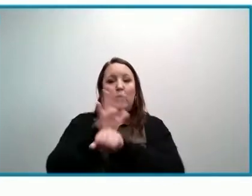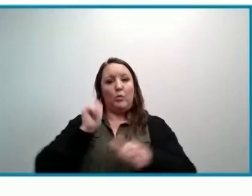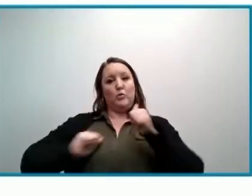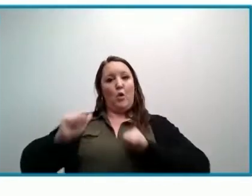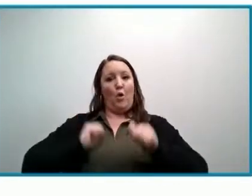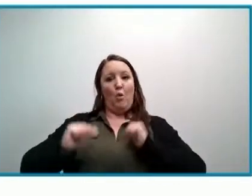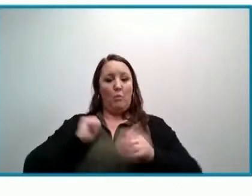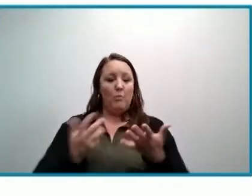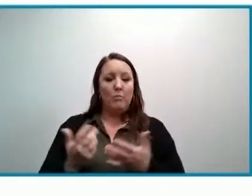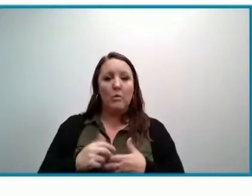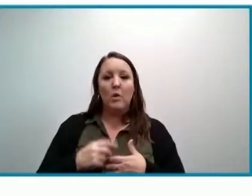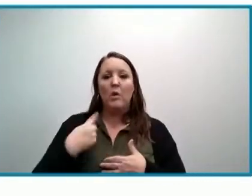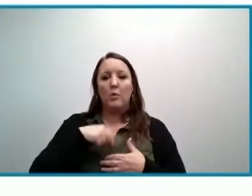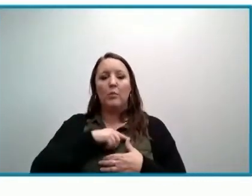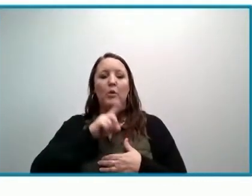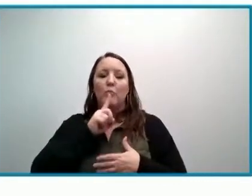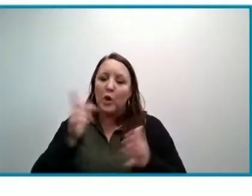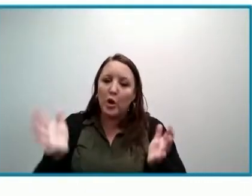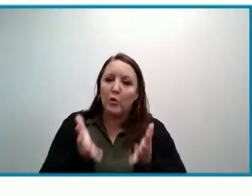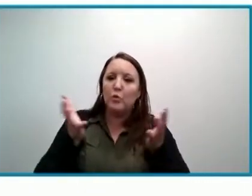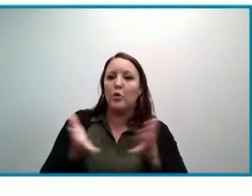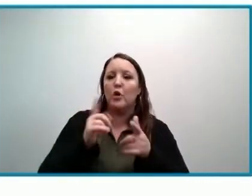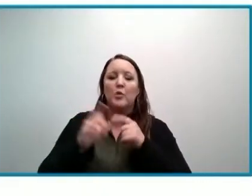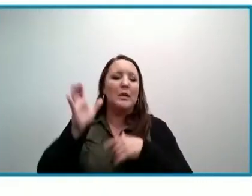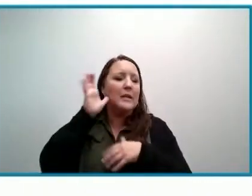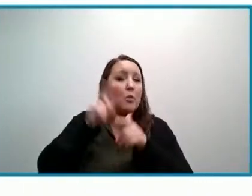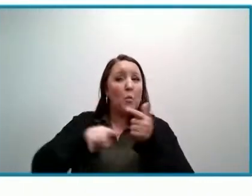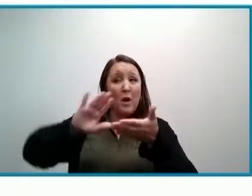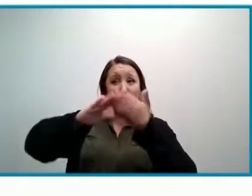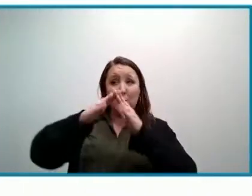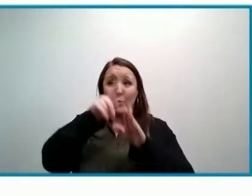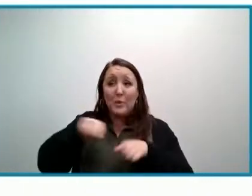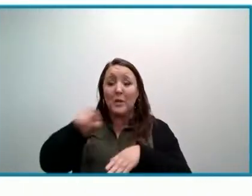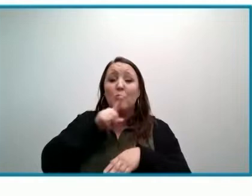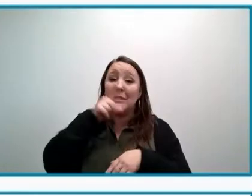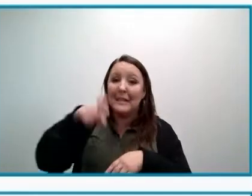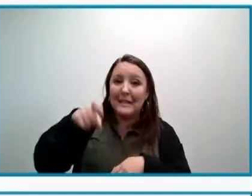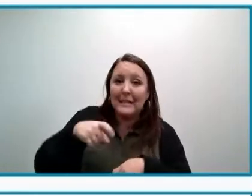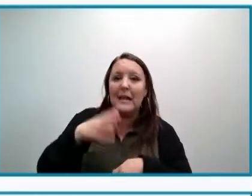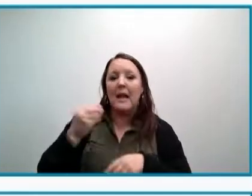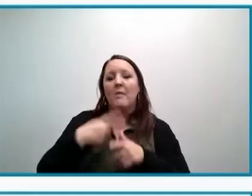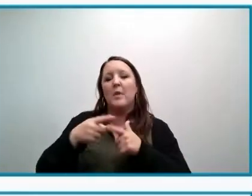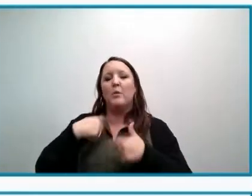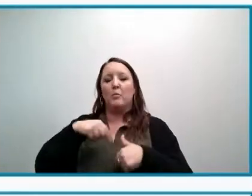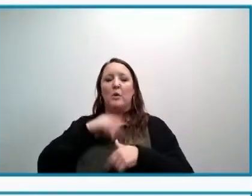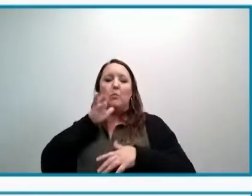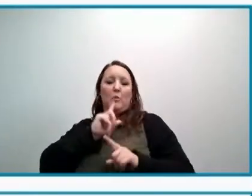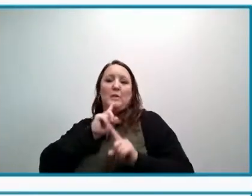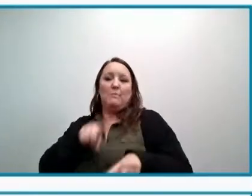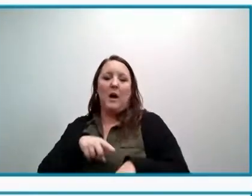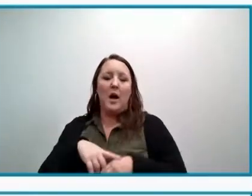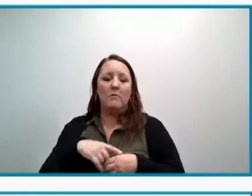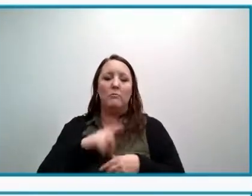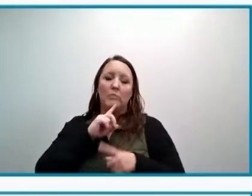really are encouraged to listen to what the community needs and then then respond and, and it affects the work. Uh, but, you know,